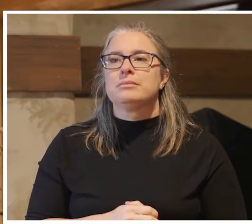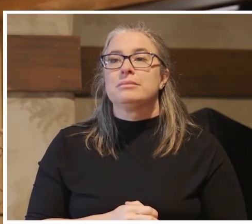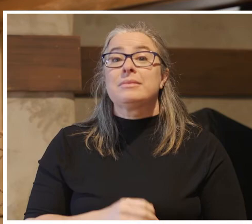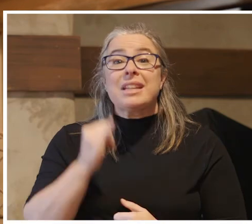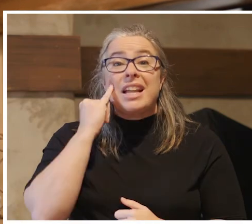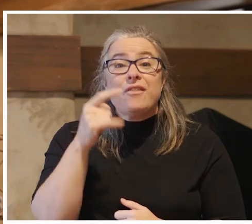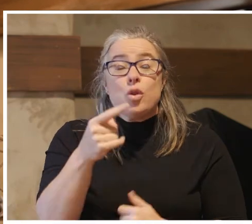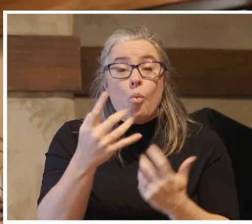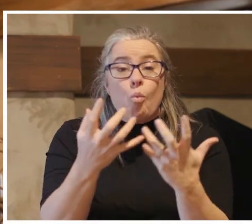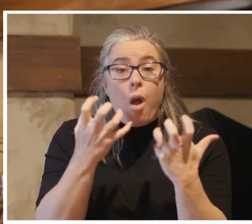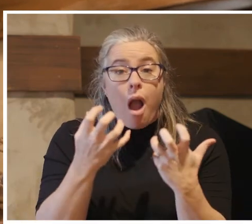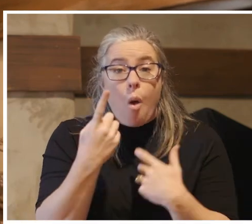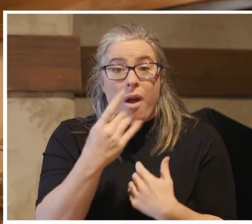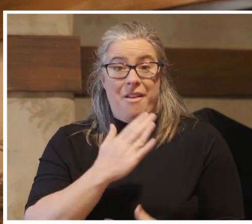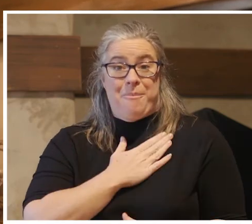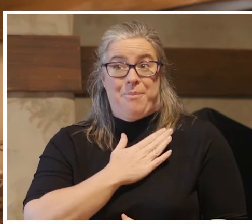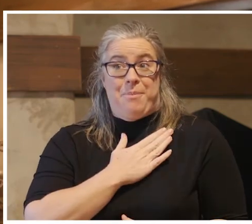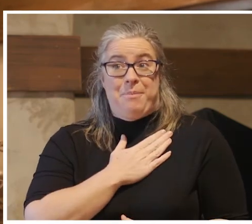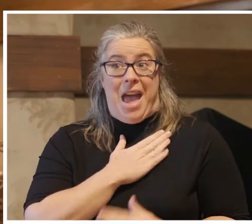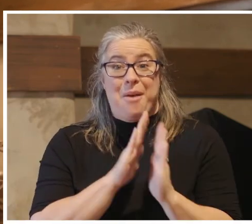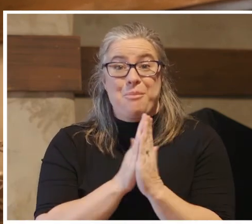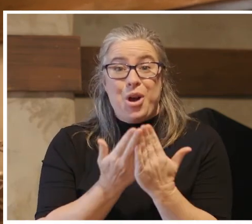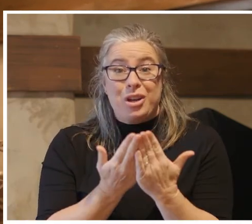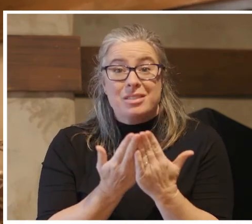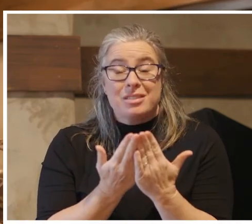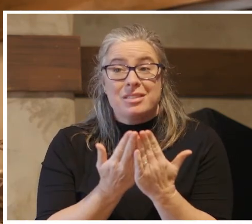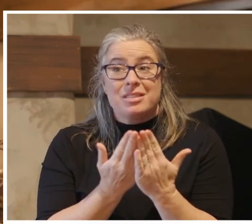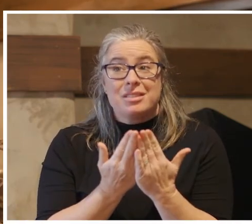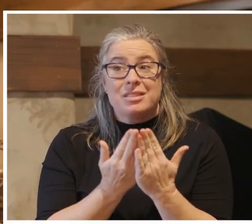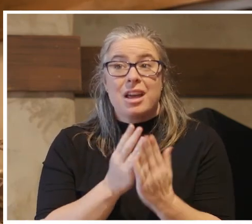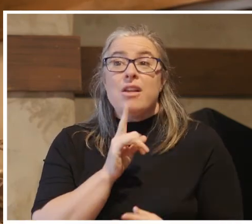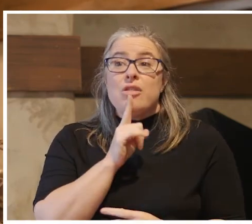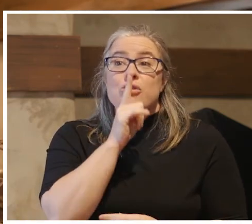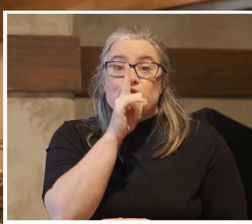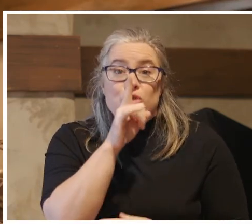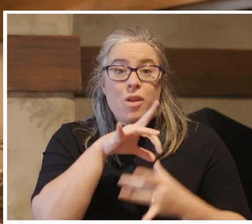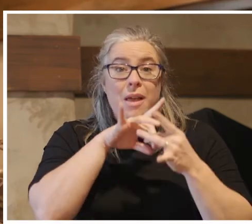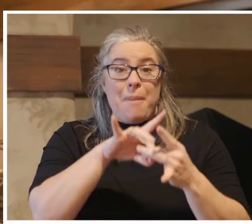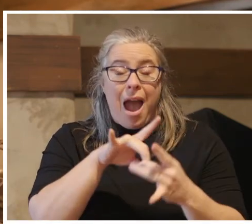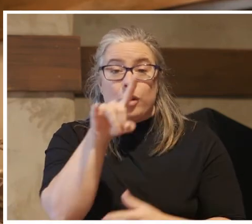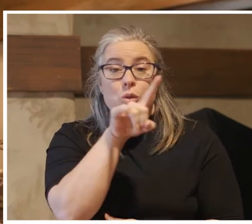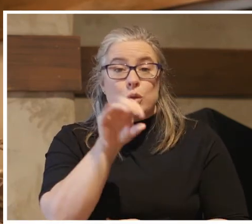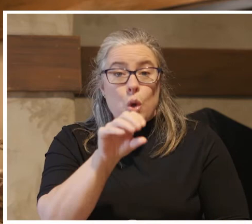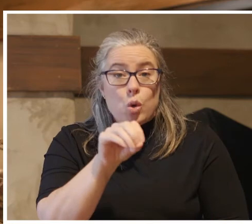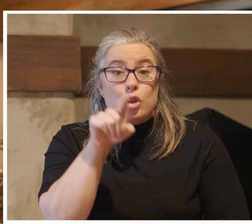If you want one of my books, "The Truth About Zoos," so that you can have